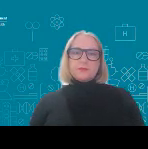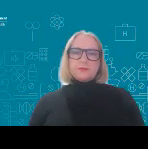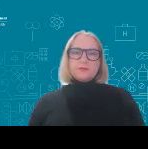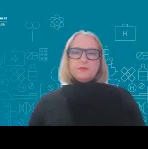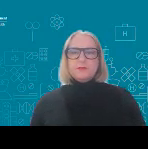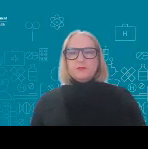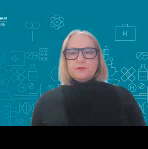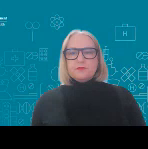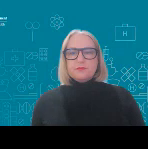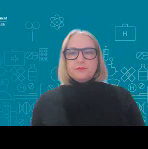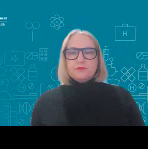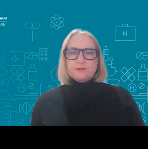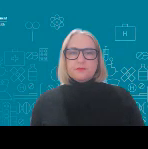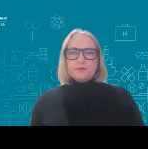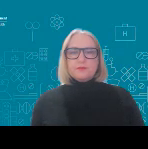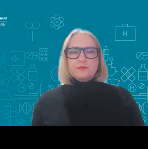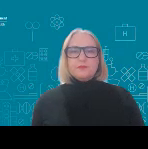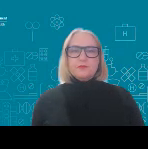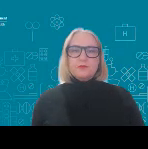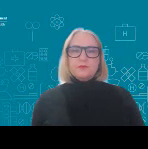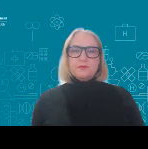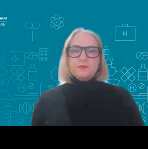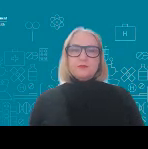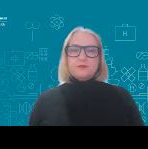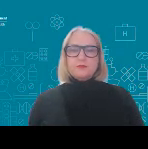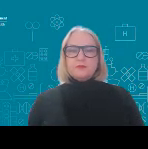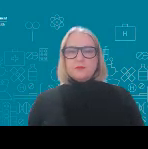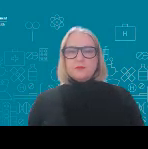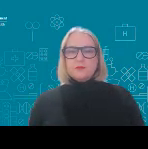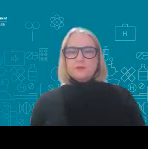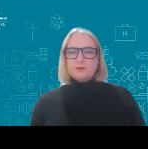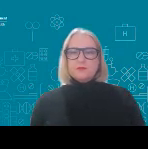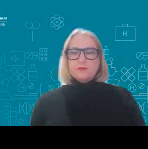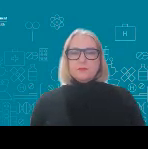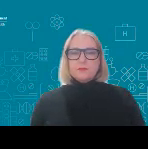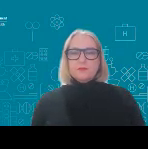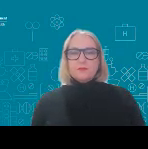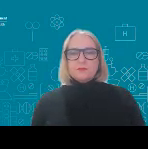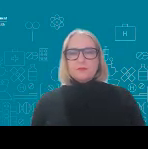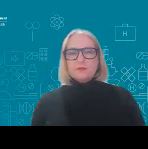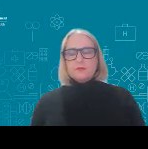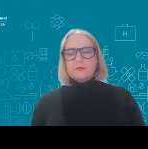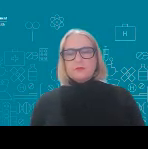A provider is assigned a supervision level at the point of registration and assuming there are no